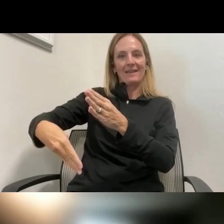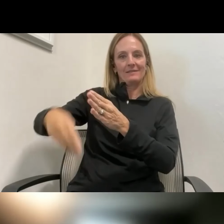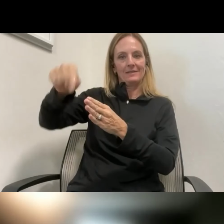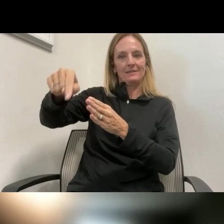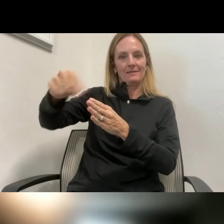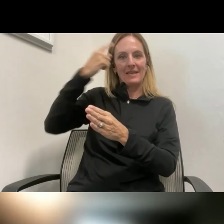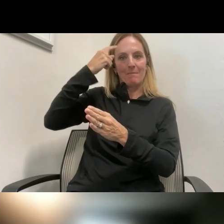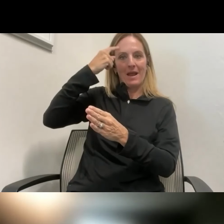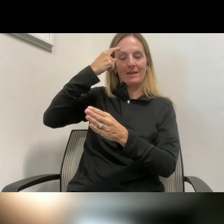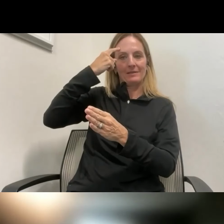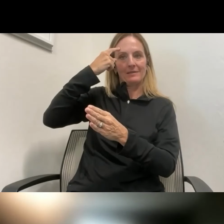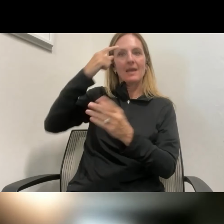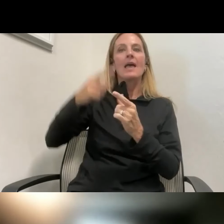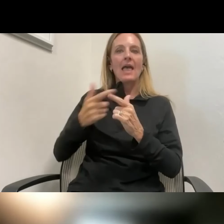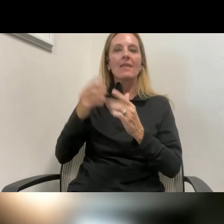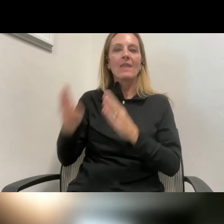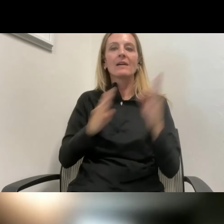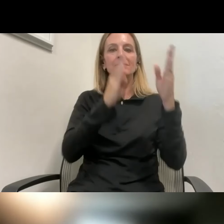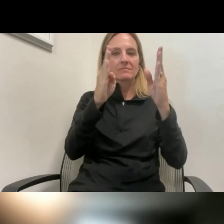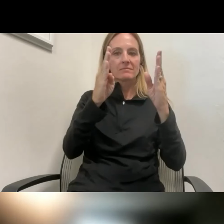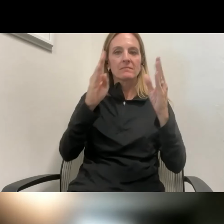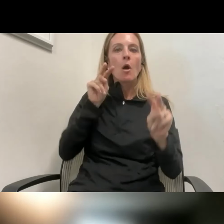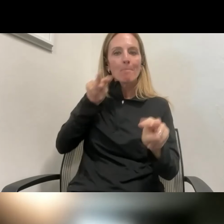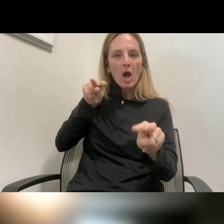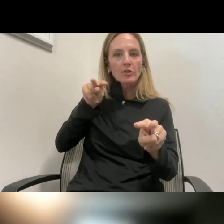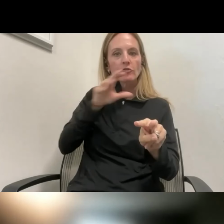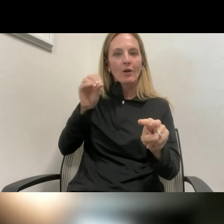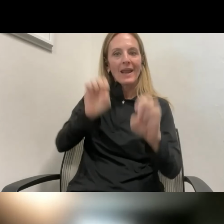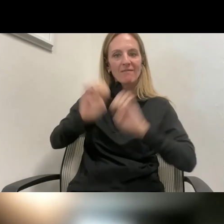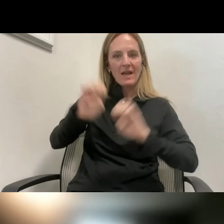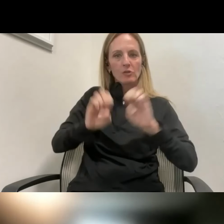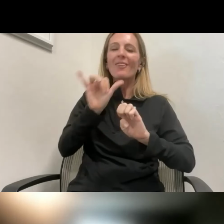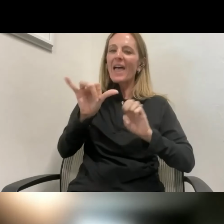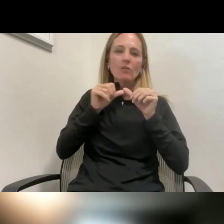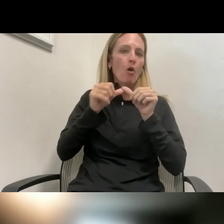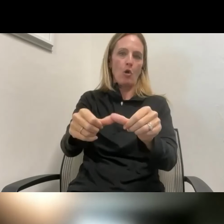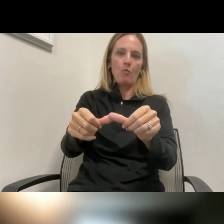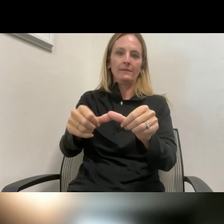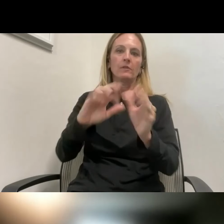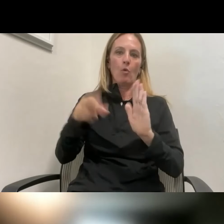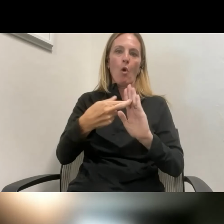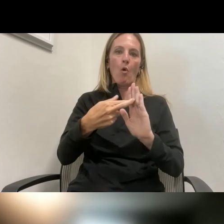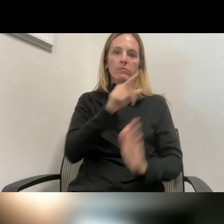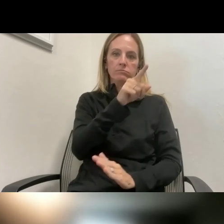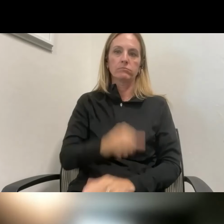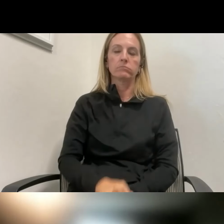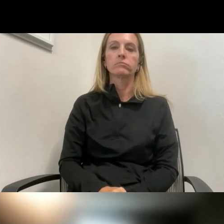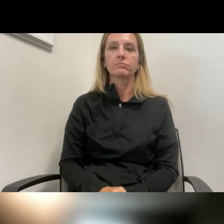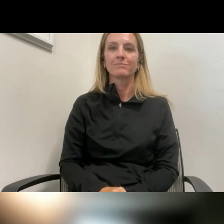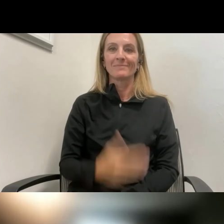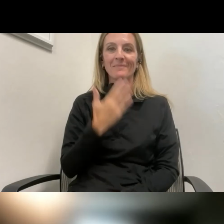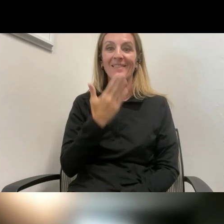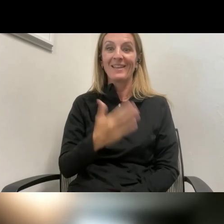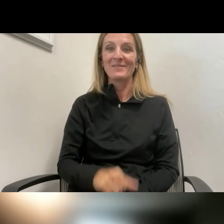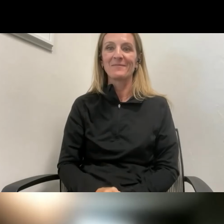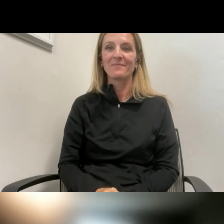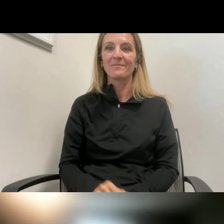monitoring and evaluation - which again is kind of an ongoing role. All right. Thank you. Next slide.